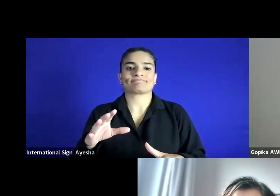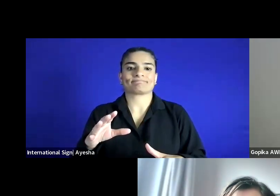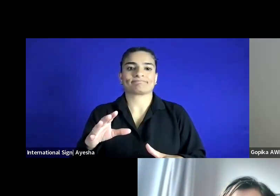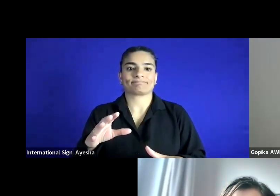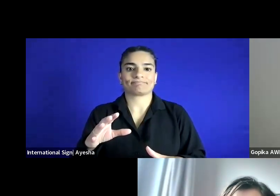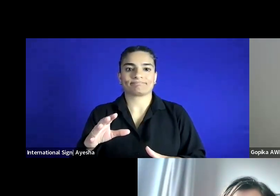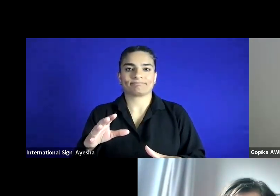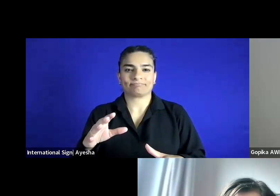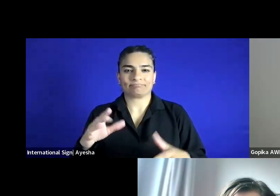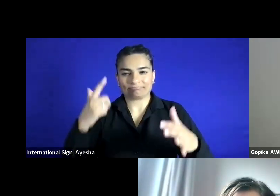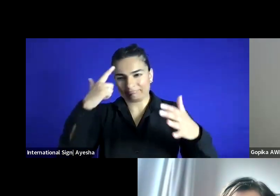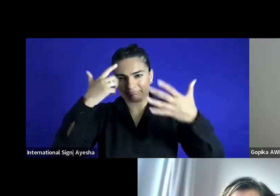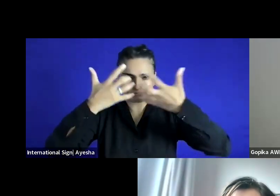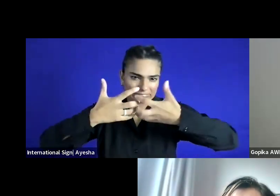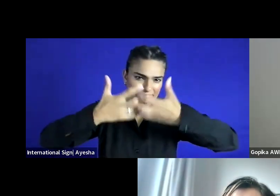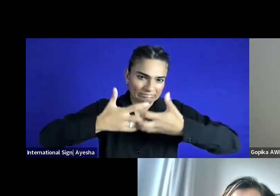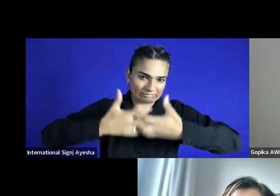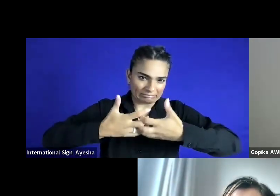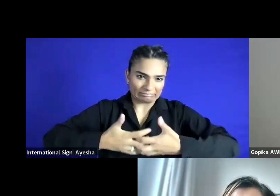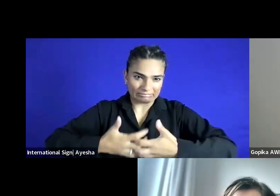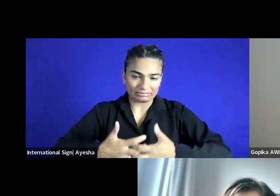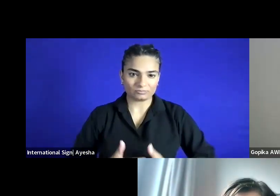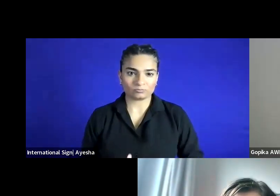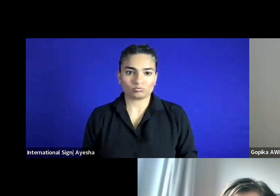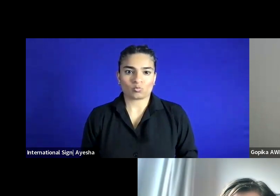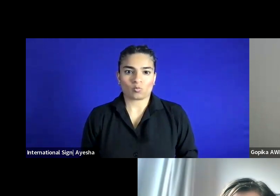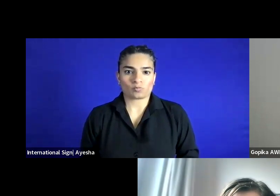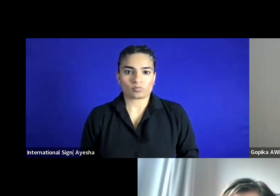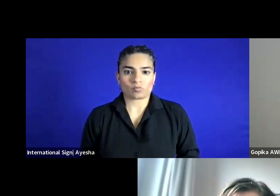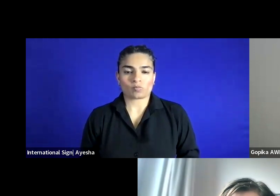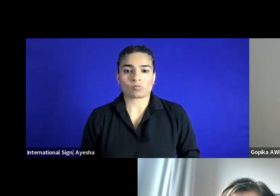It's a little bit challenging because we need to provide the details of, the people.